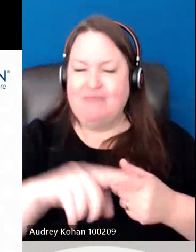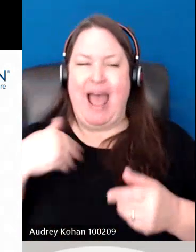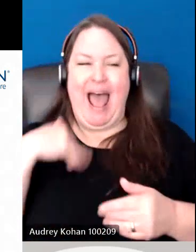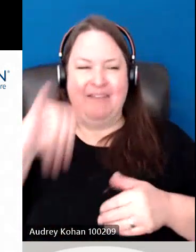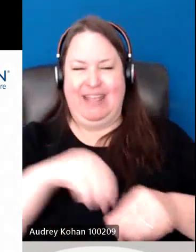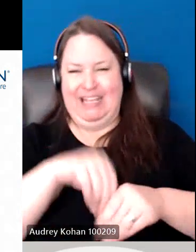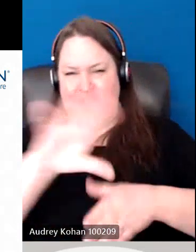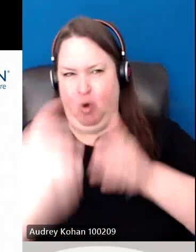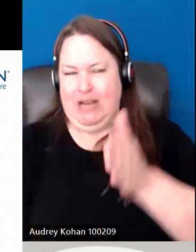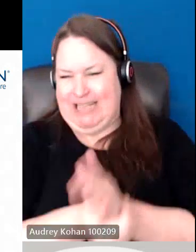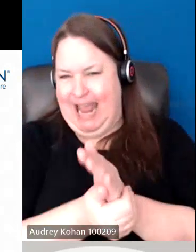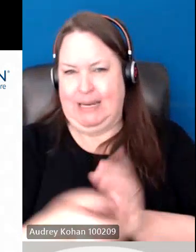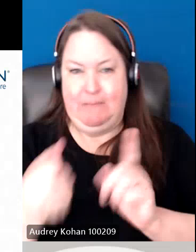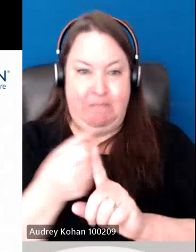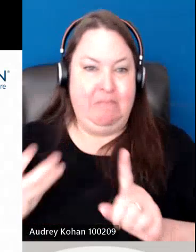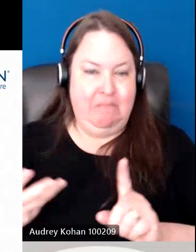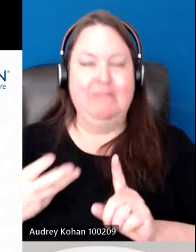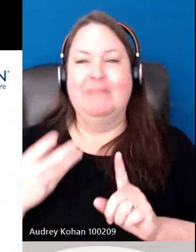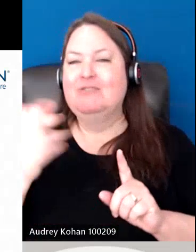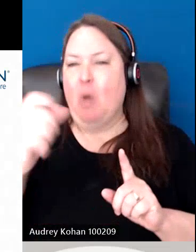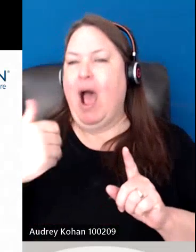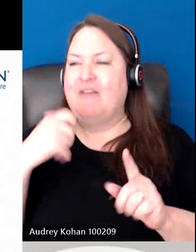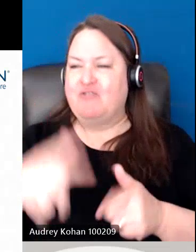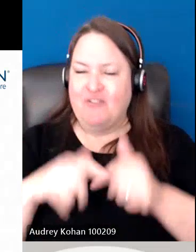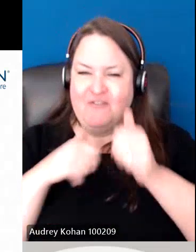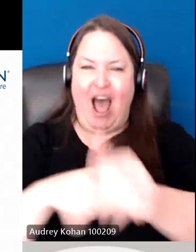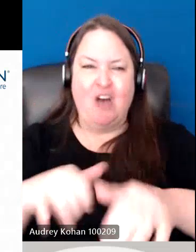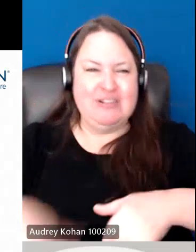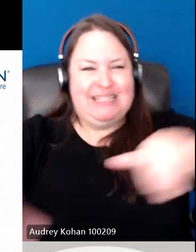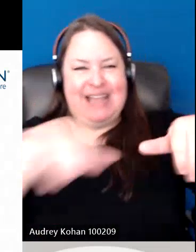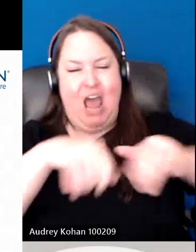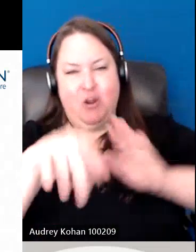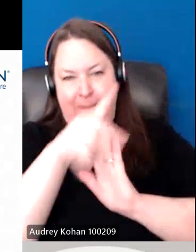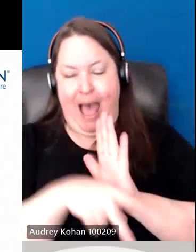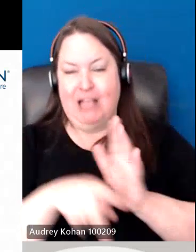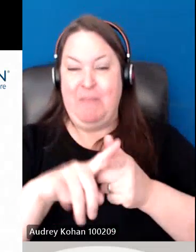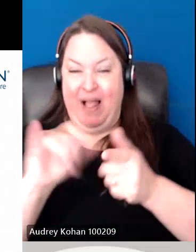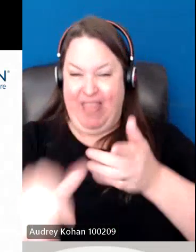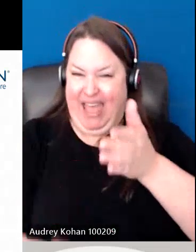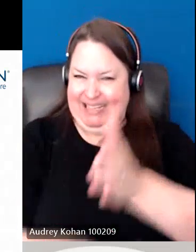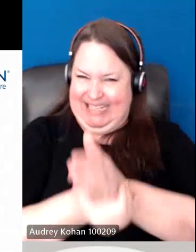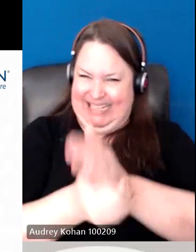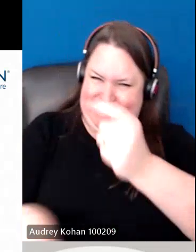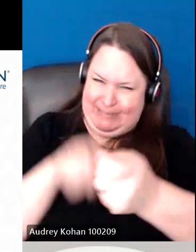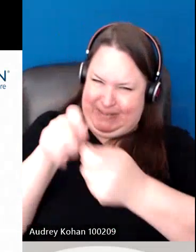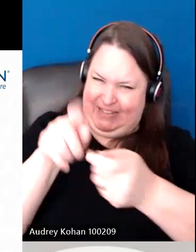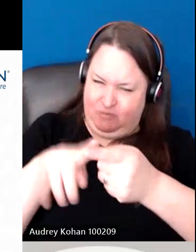they'll follow the standard Pro uh policy but then the addendum will be specific to that location and